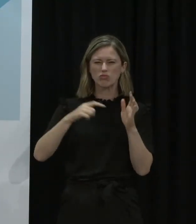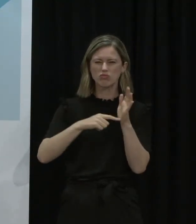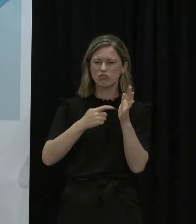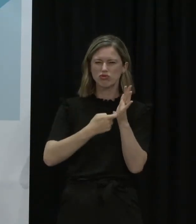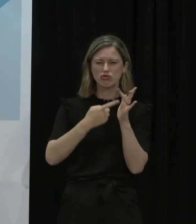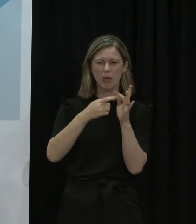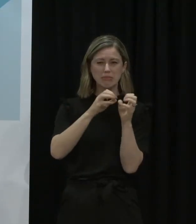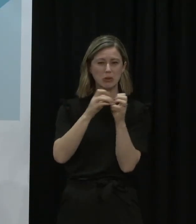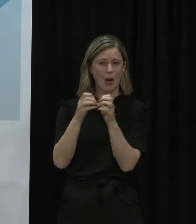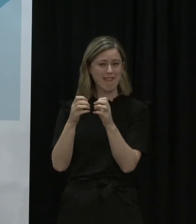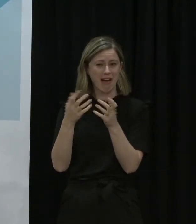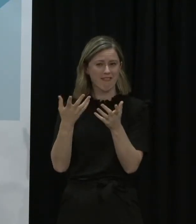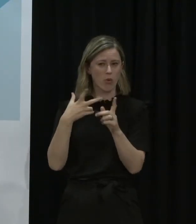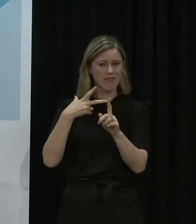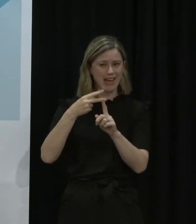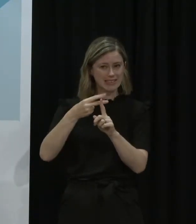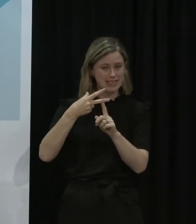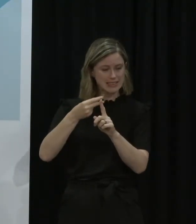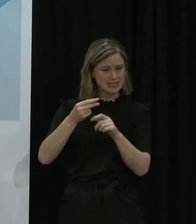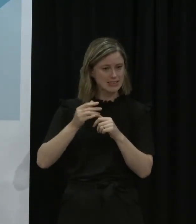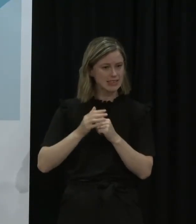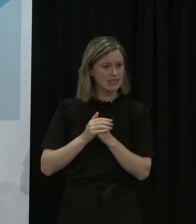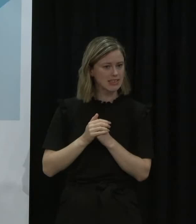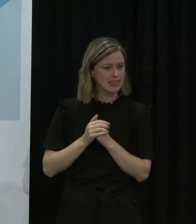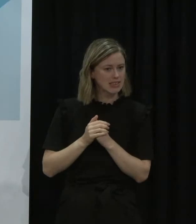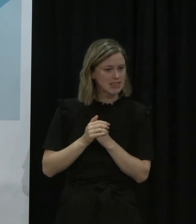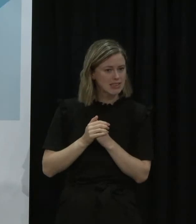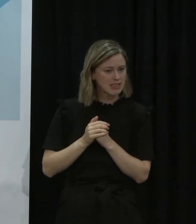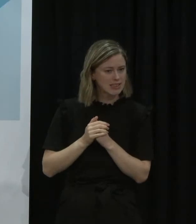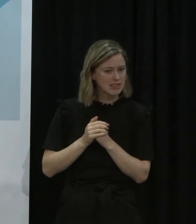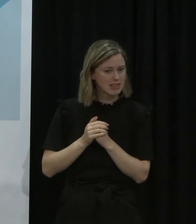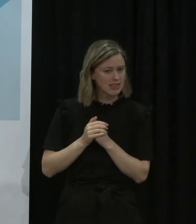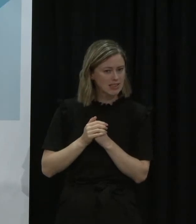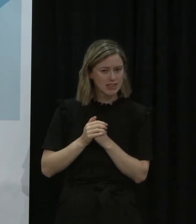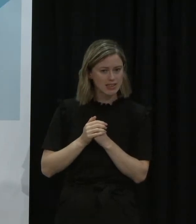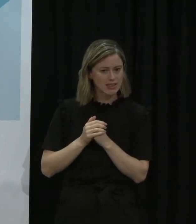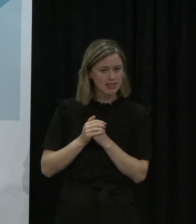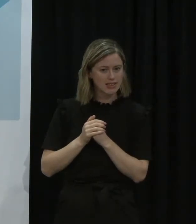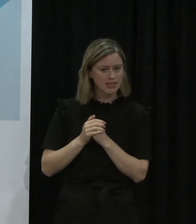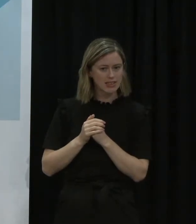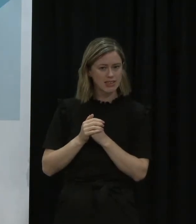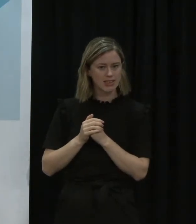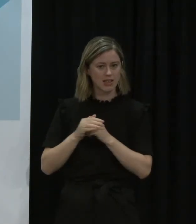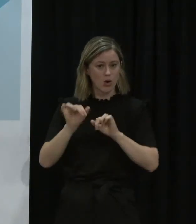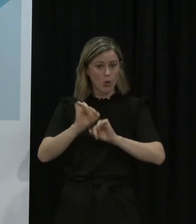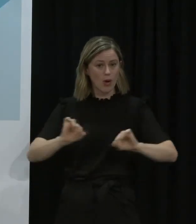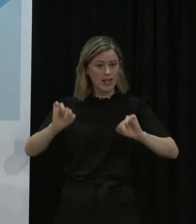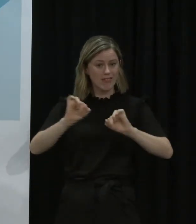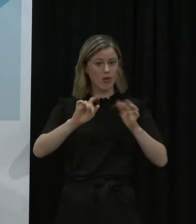both the US and New Zealand